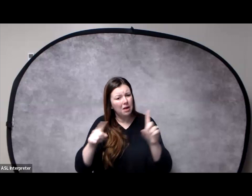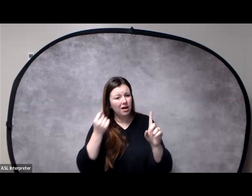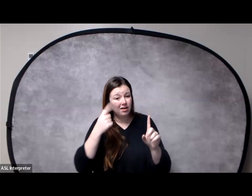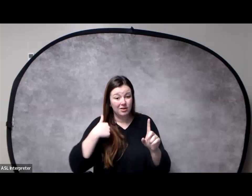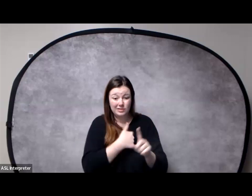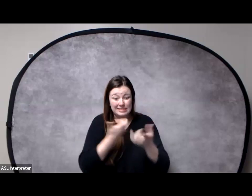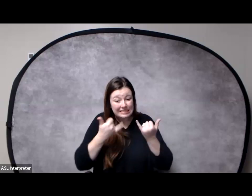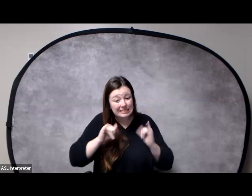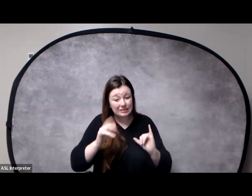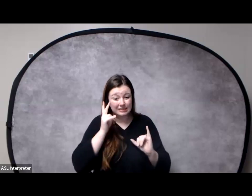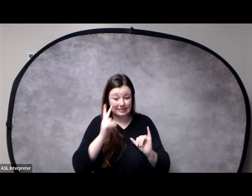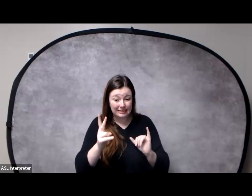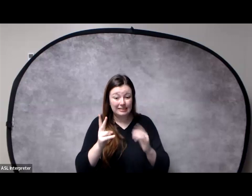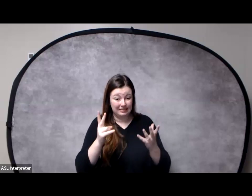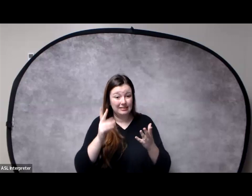the child welfare system.